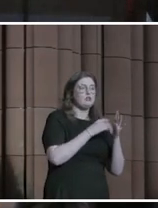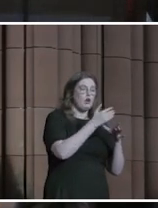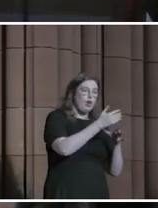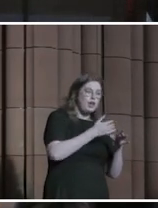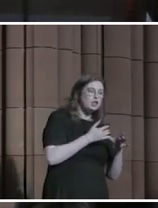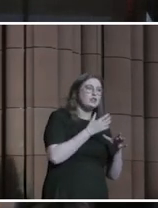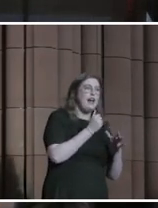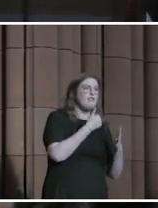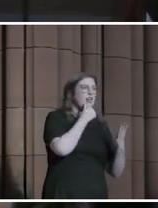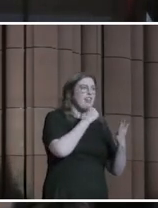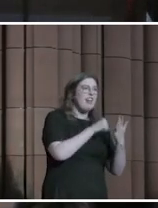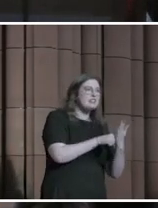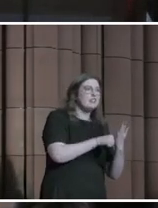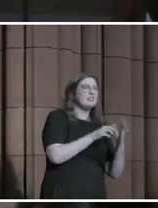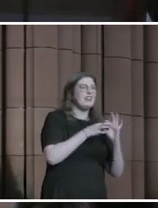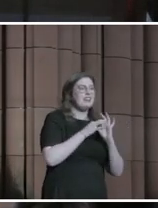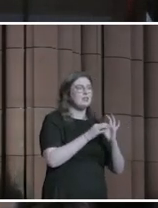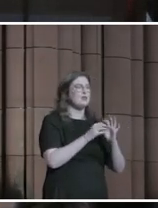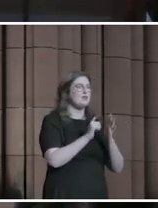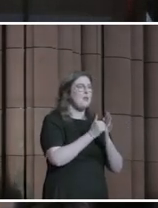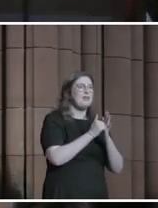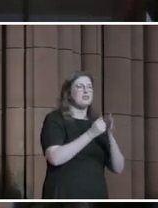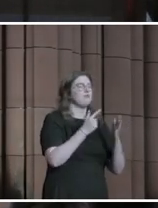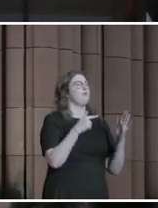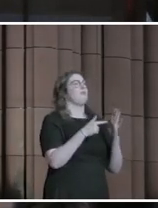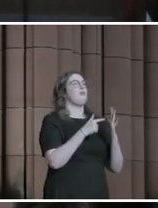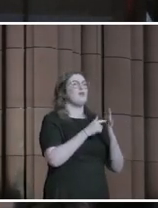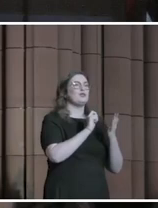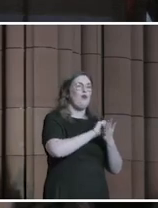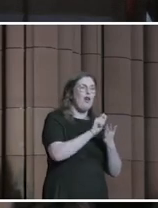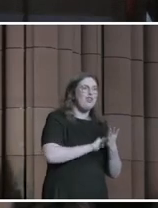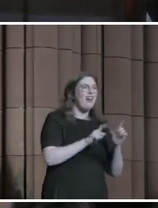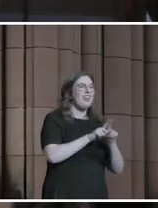relating to the publication of important authors in the 19th century such as Jane Austin,